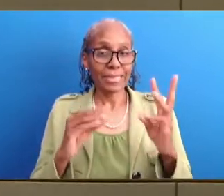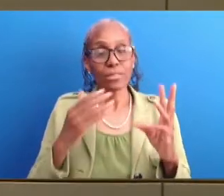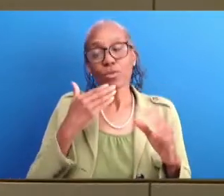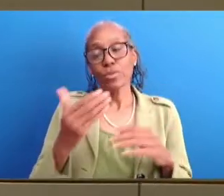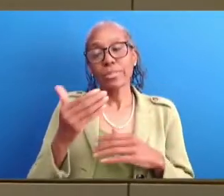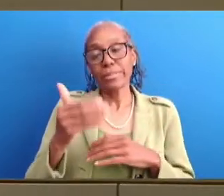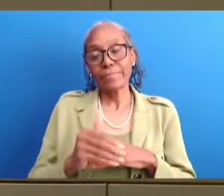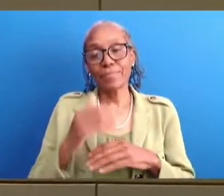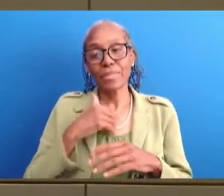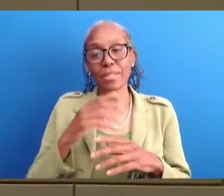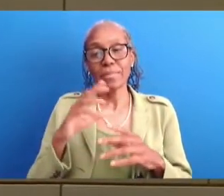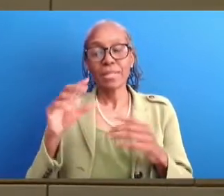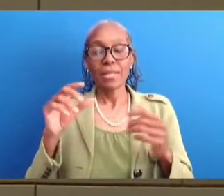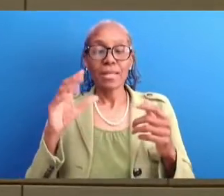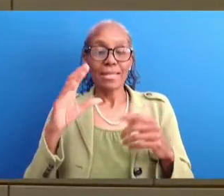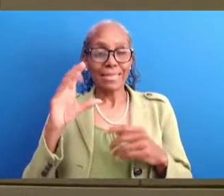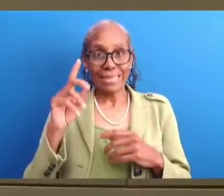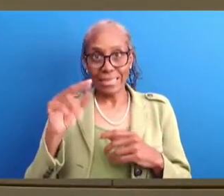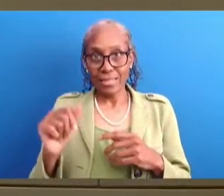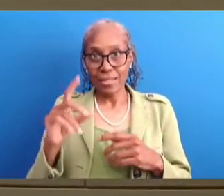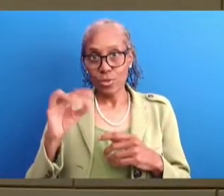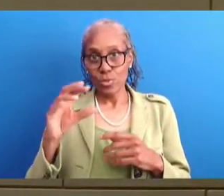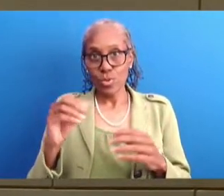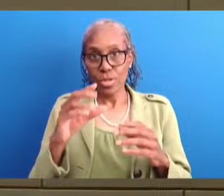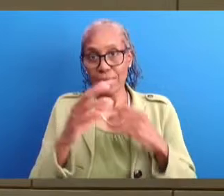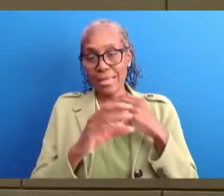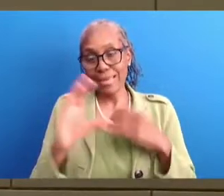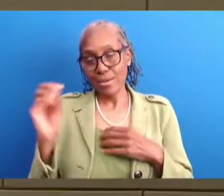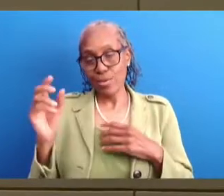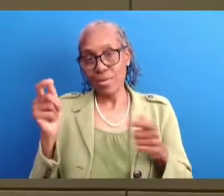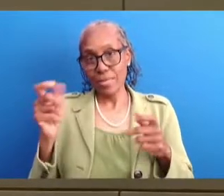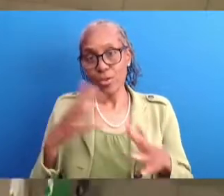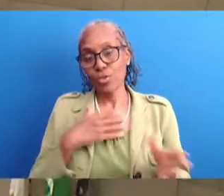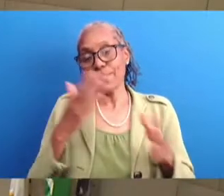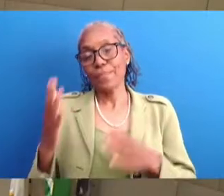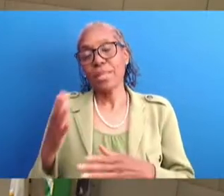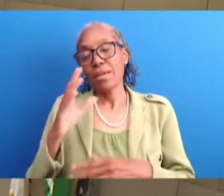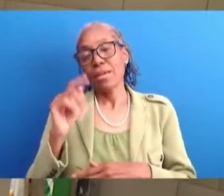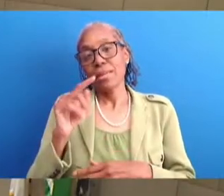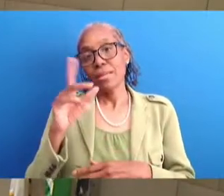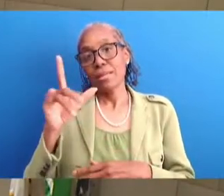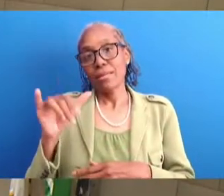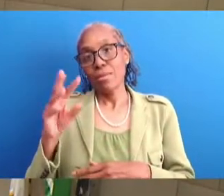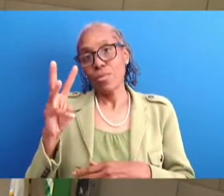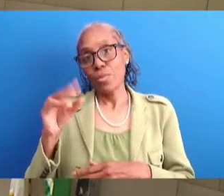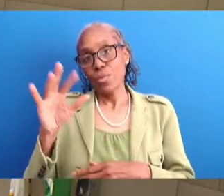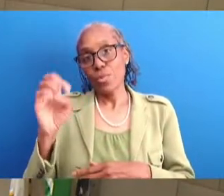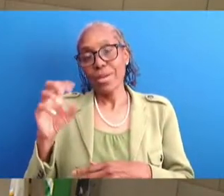ELECTED BY THE PEOPLE OF